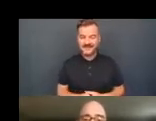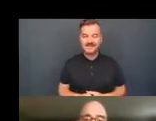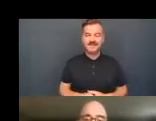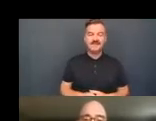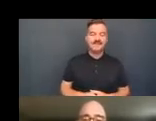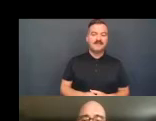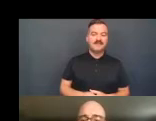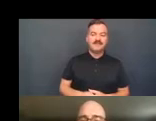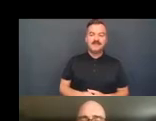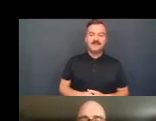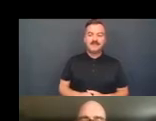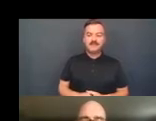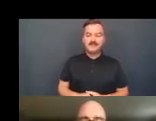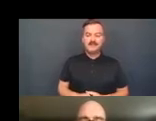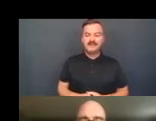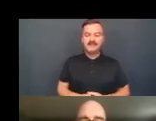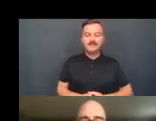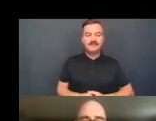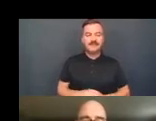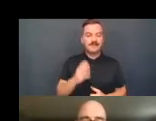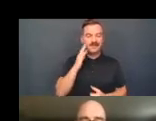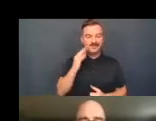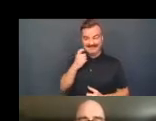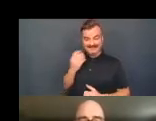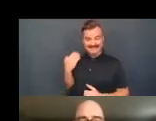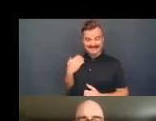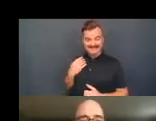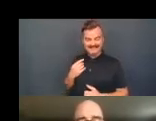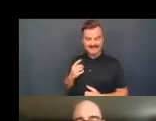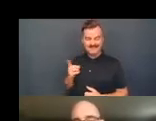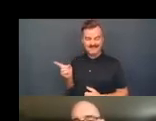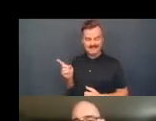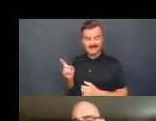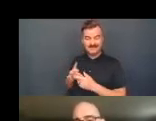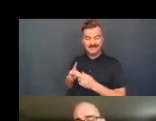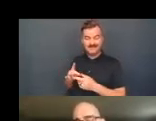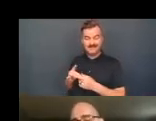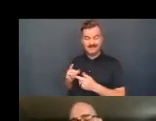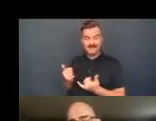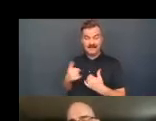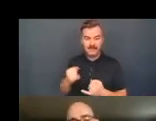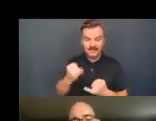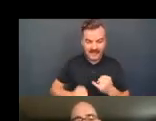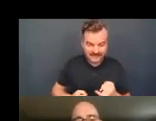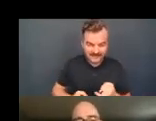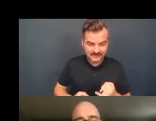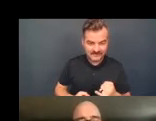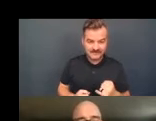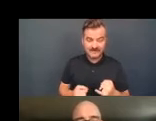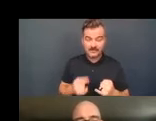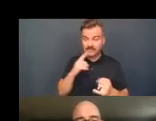as the last person going today. 16:13:51 For on behalf of everybody else,